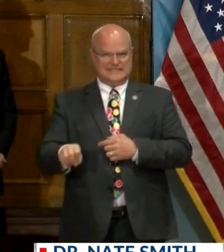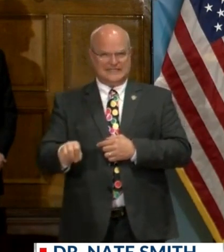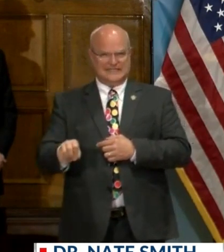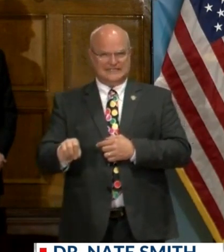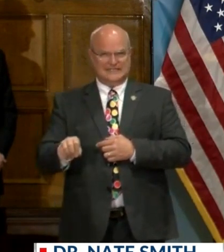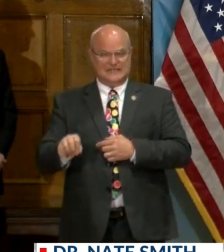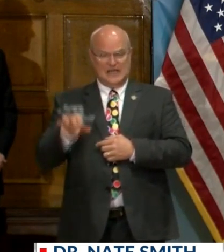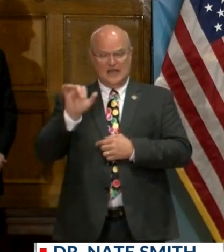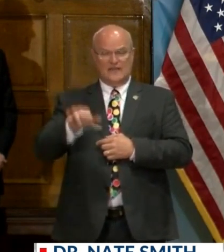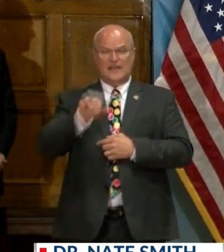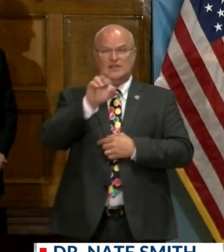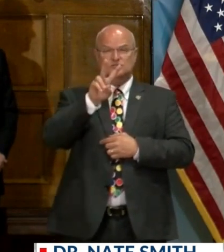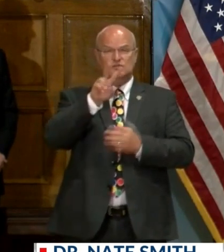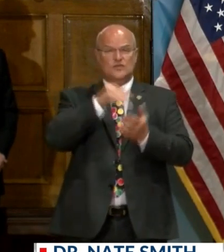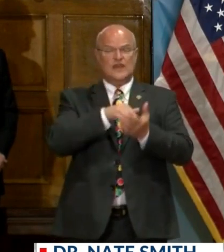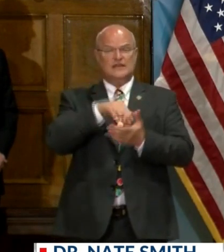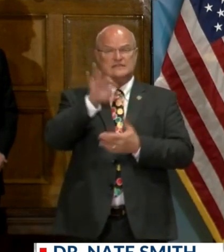AN OVERALL POSITIVITY RATE OF